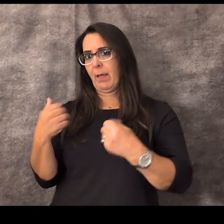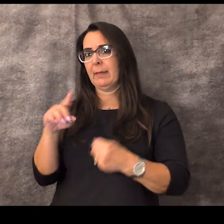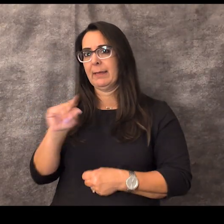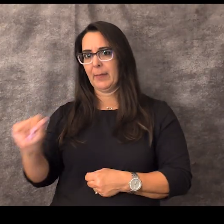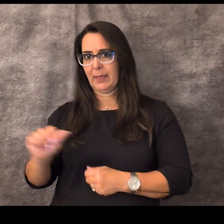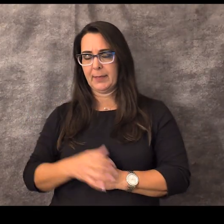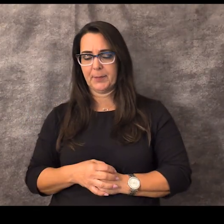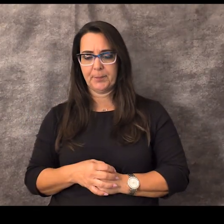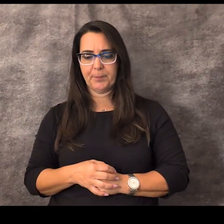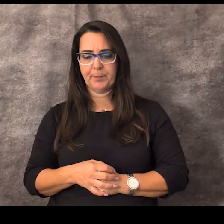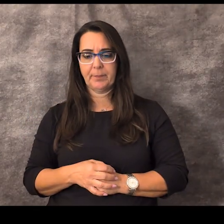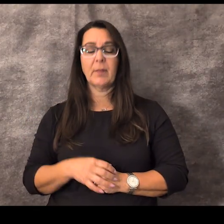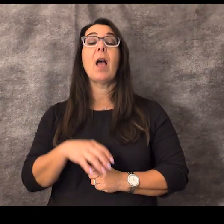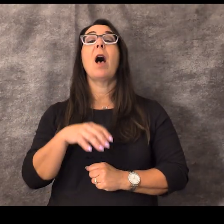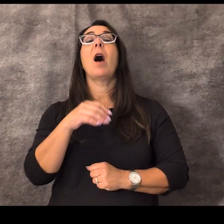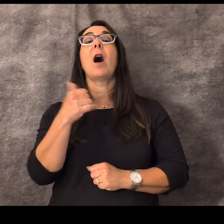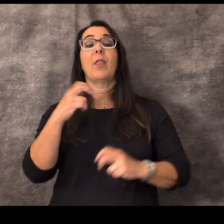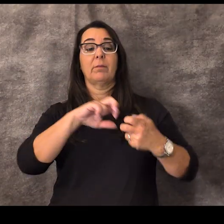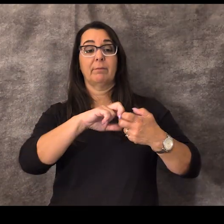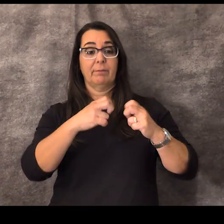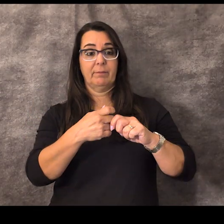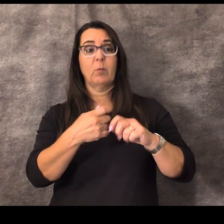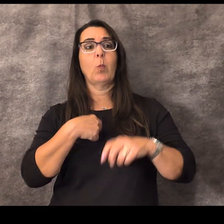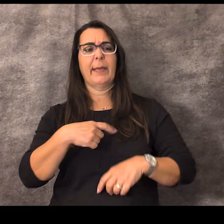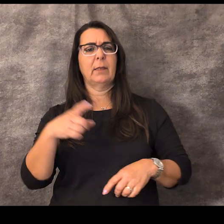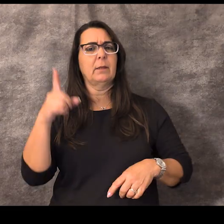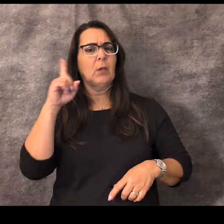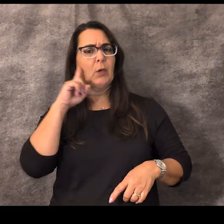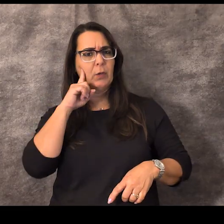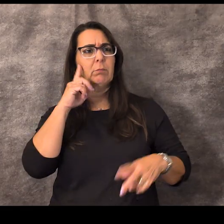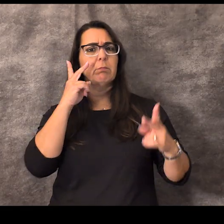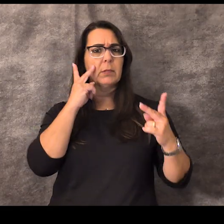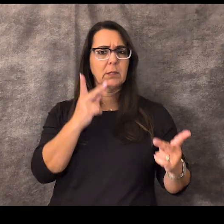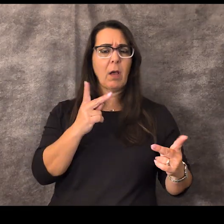Another issue that we were hearing from constituents was, that for a mental health